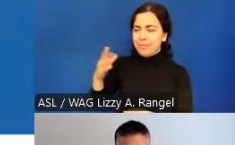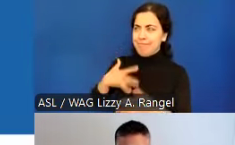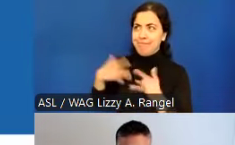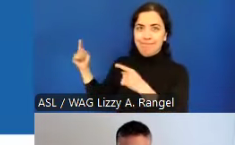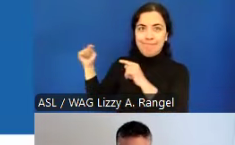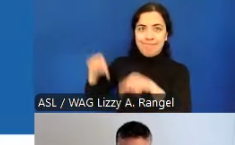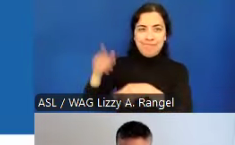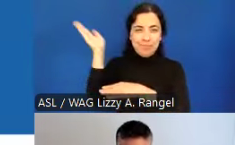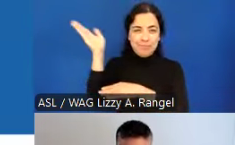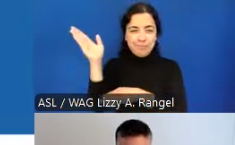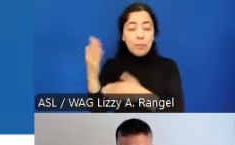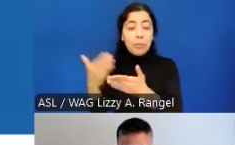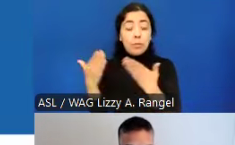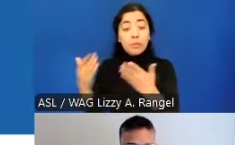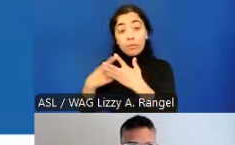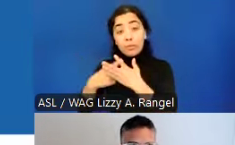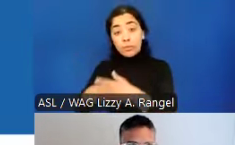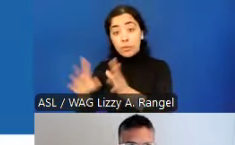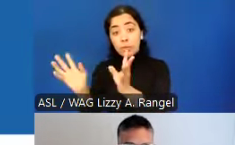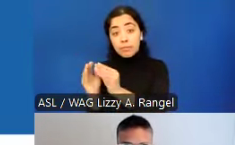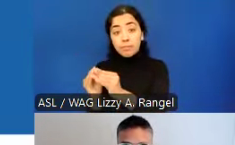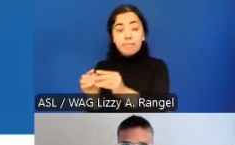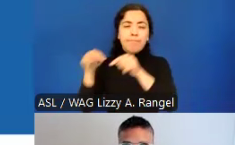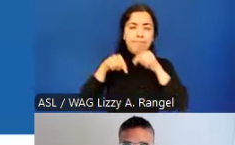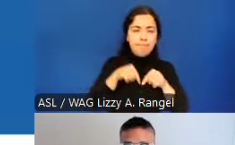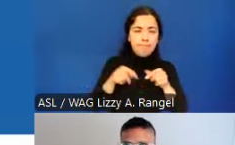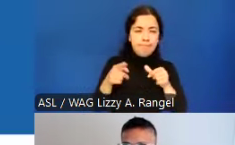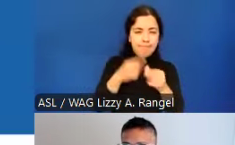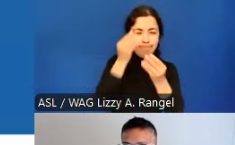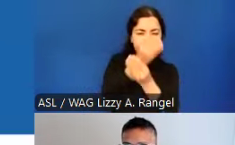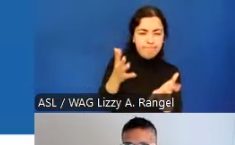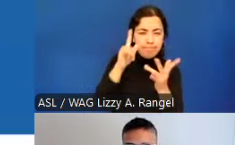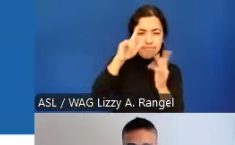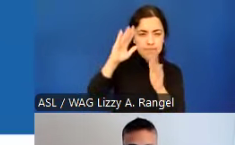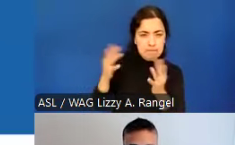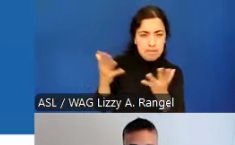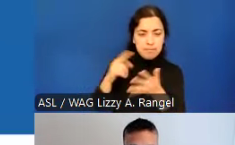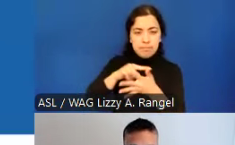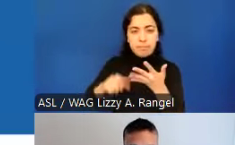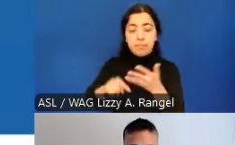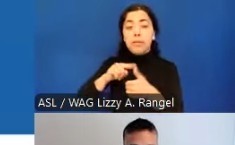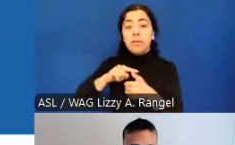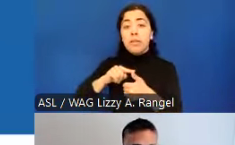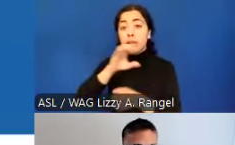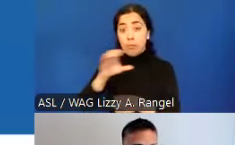a few general housekeeping items to go over. Closed captioning is provided. To enable closed